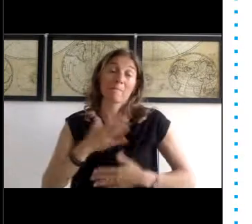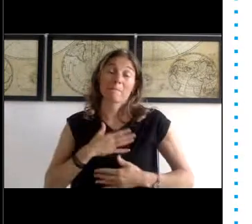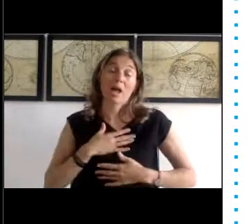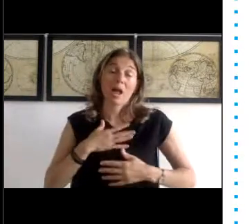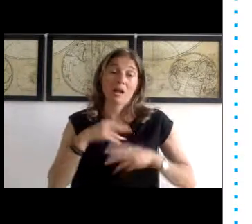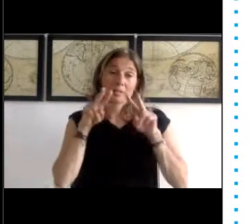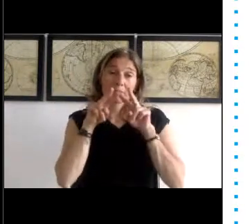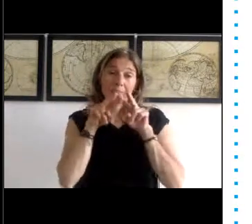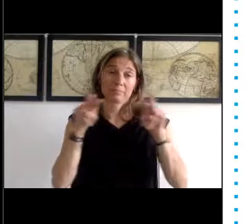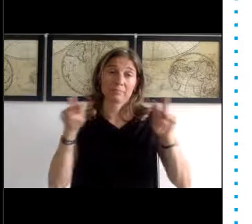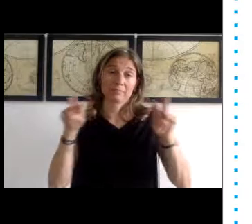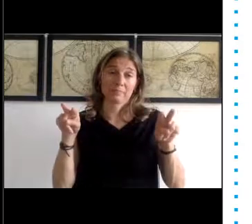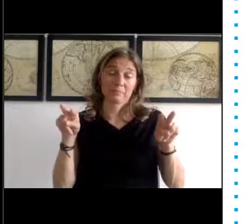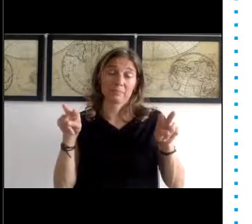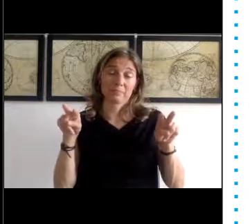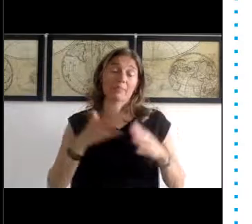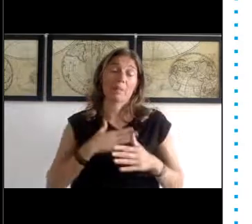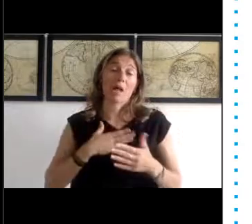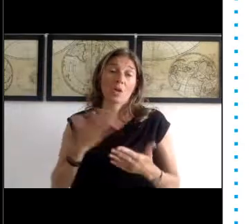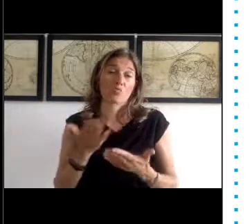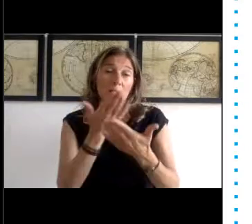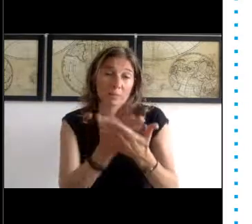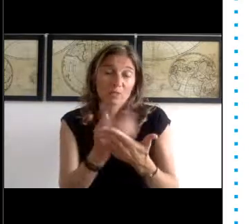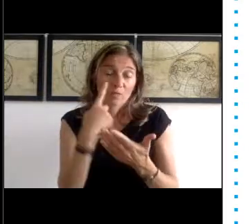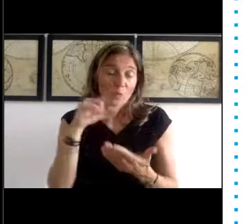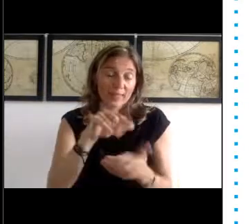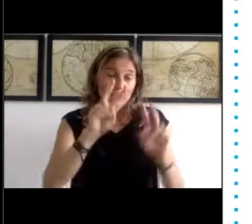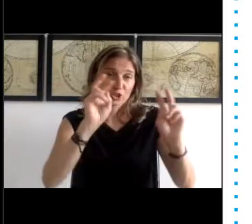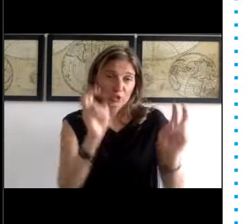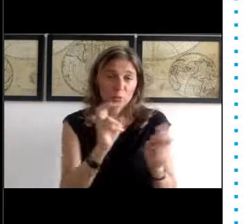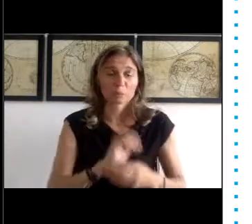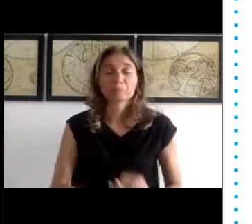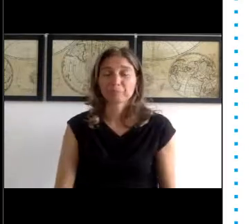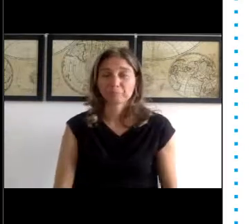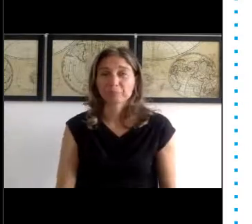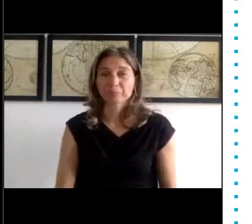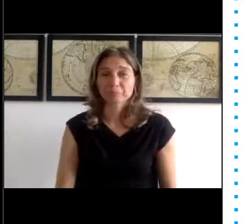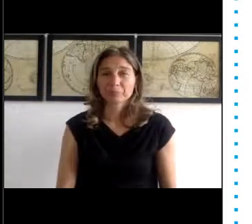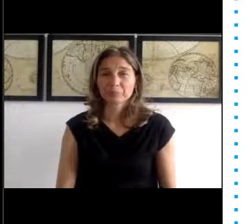I'm studying history and I went to Finland, Joensuu, specifically.